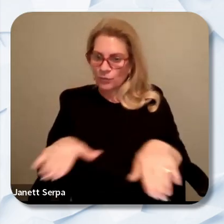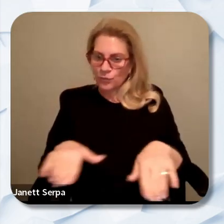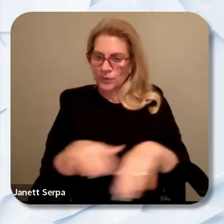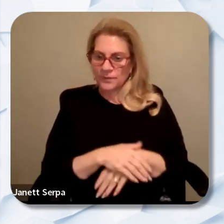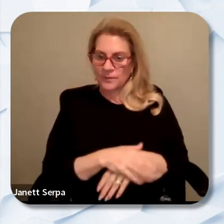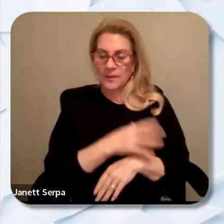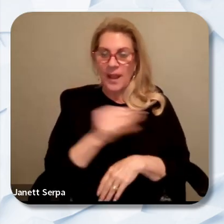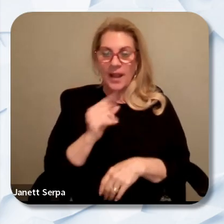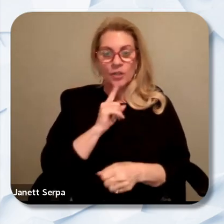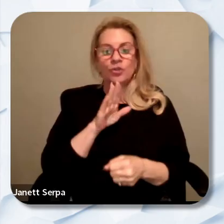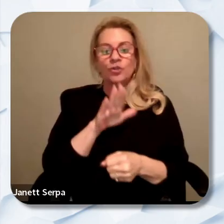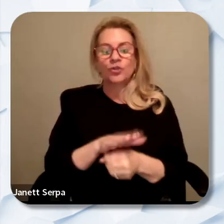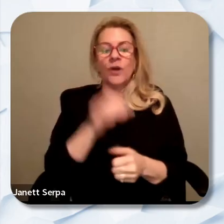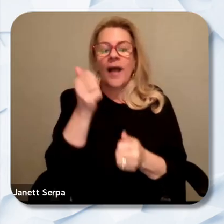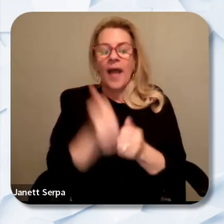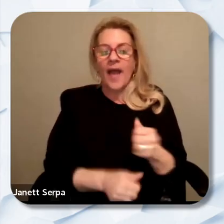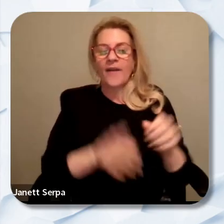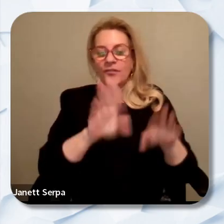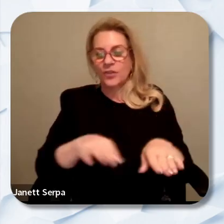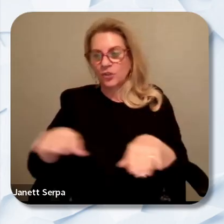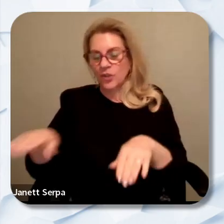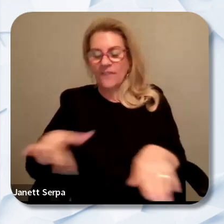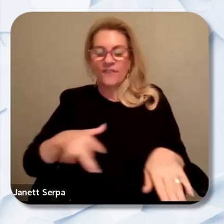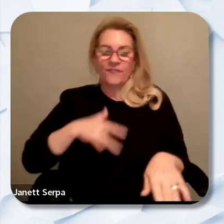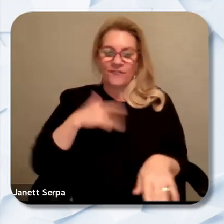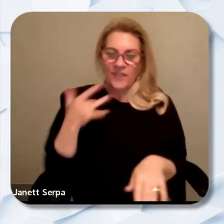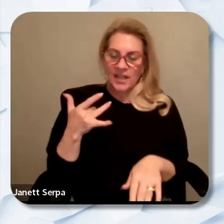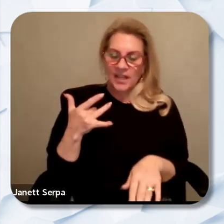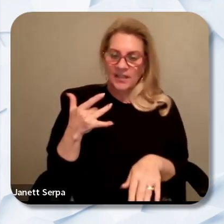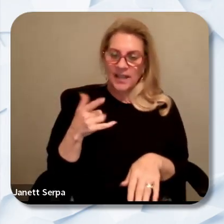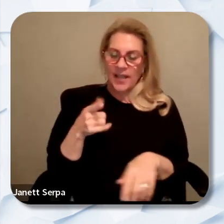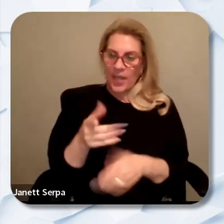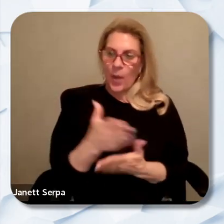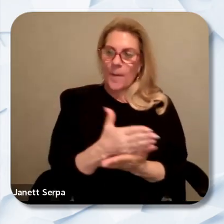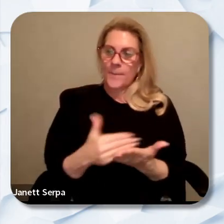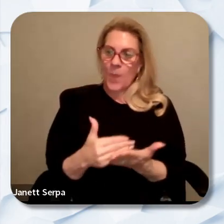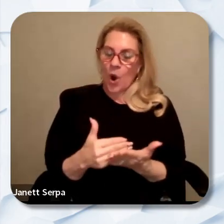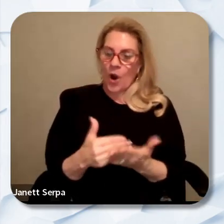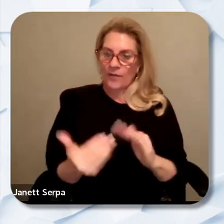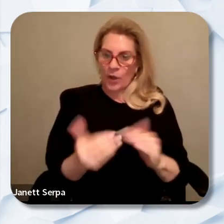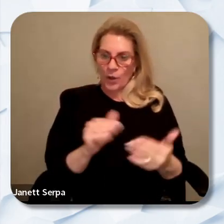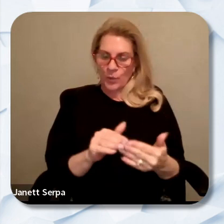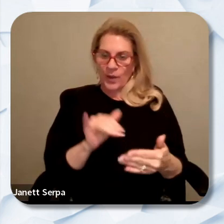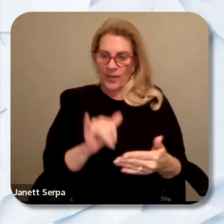And ensure every child again feels as though they are a part of the community that we're building.